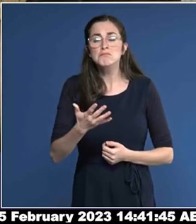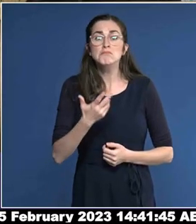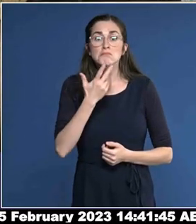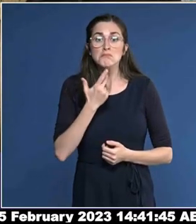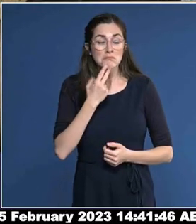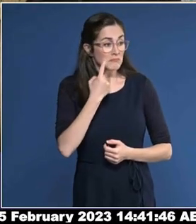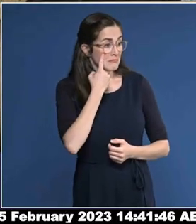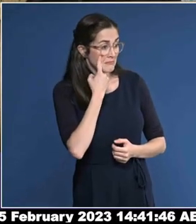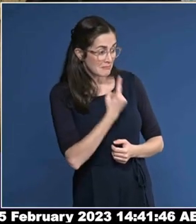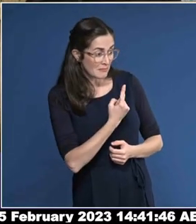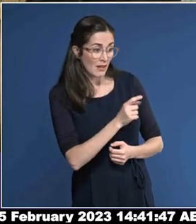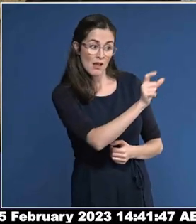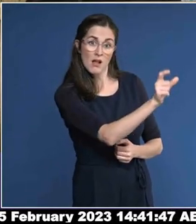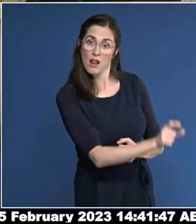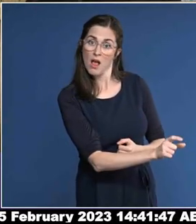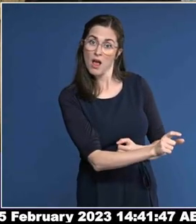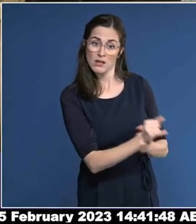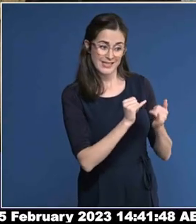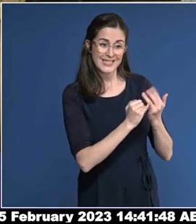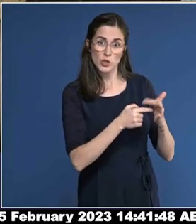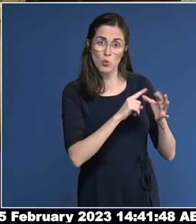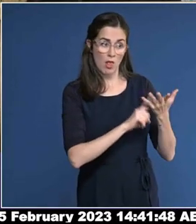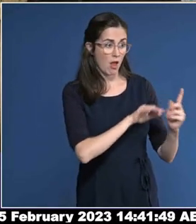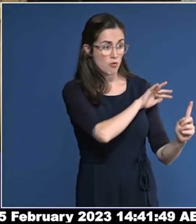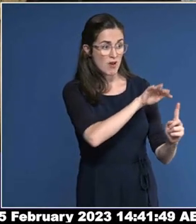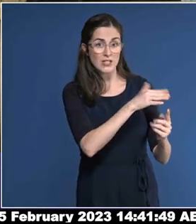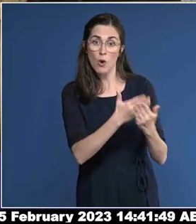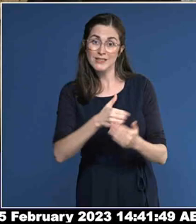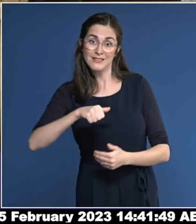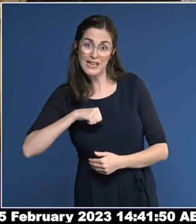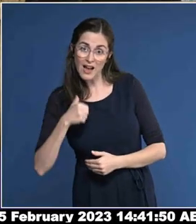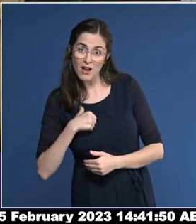support is engaging in that type of behaviour, we would not accept that that's